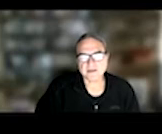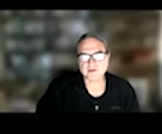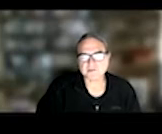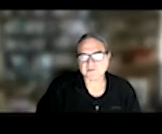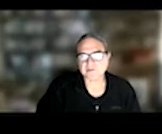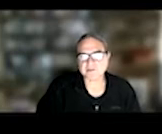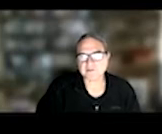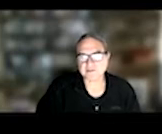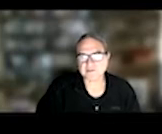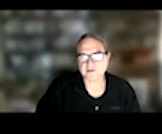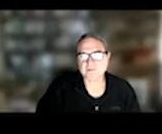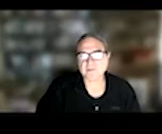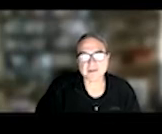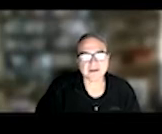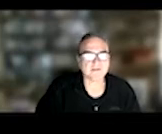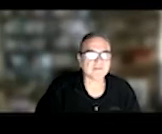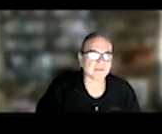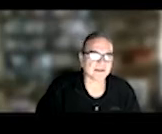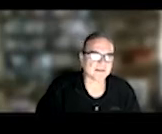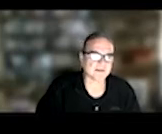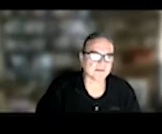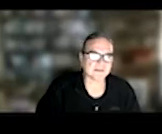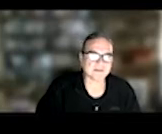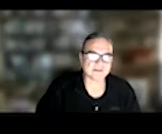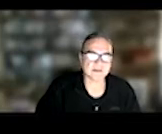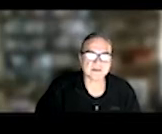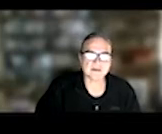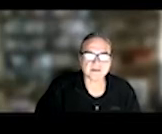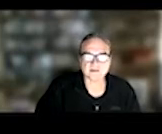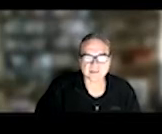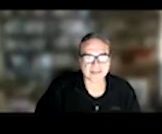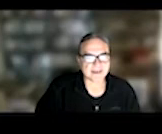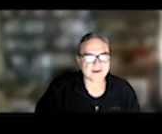In terms of Human Services or other public health related Services Adult Day Care,